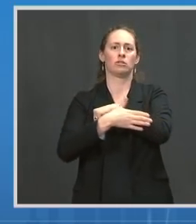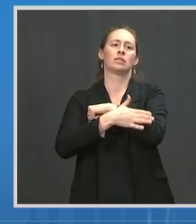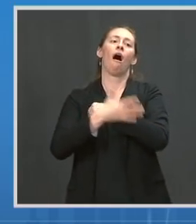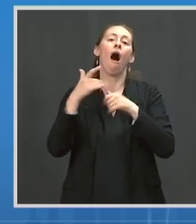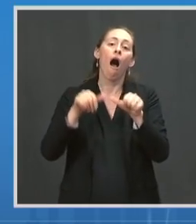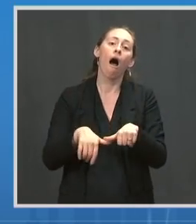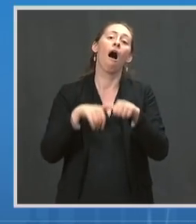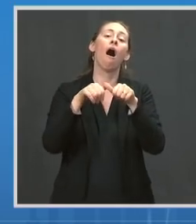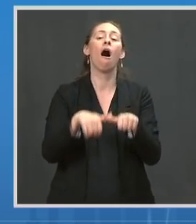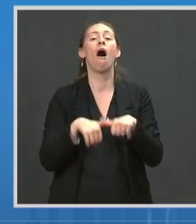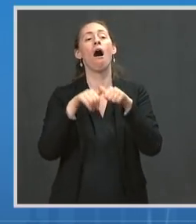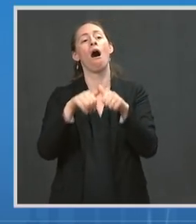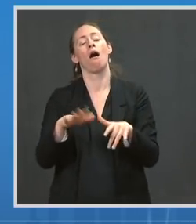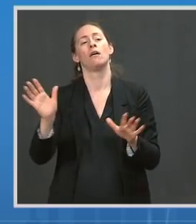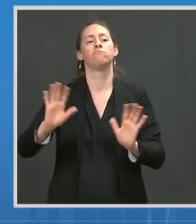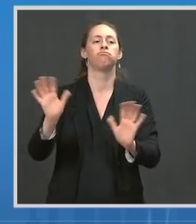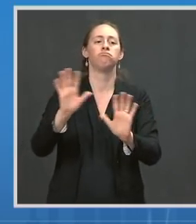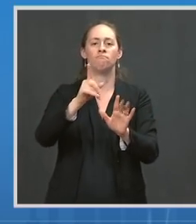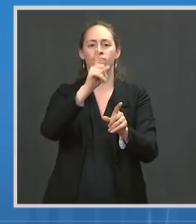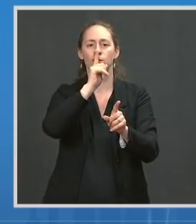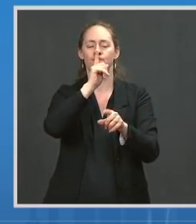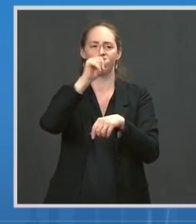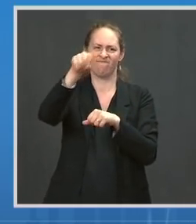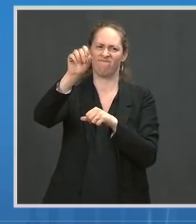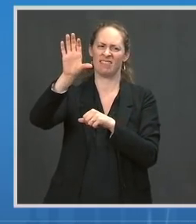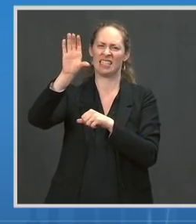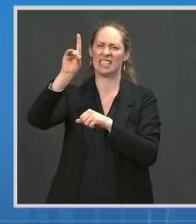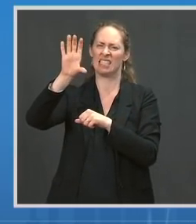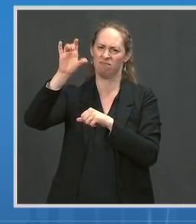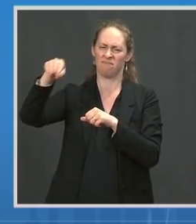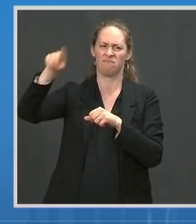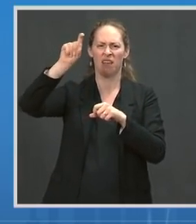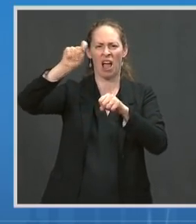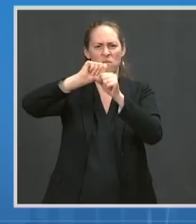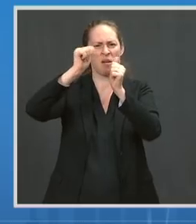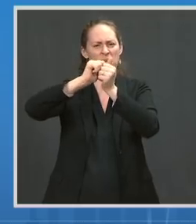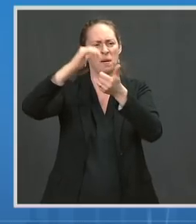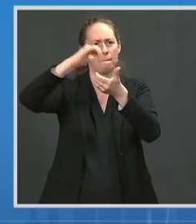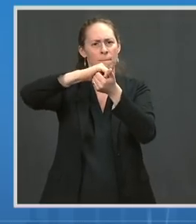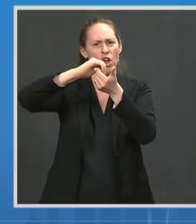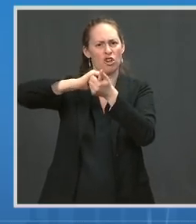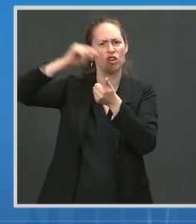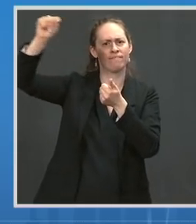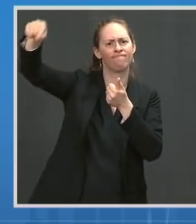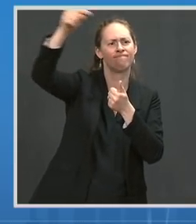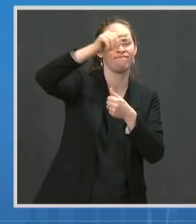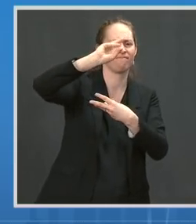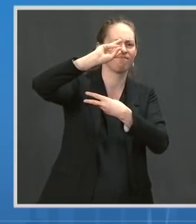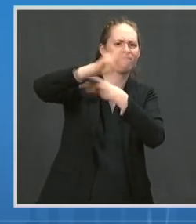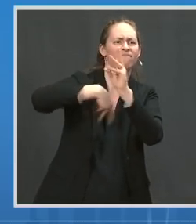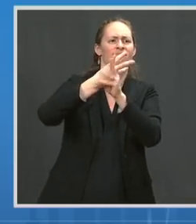where we have partnerships across the globe -- to having a key role in providing technical assistance